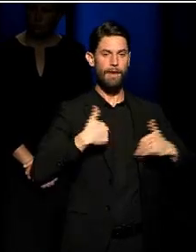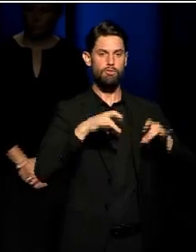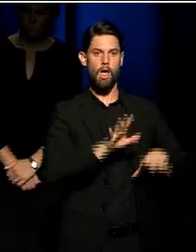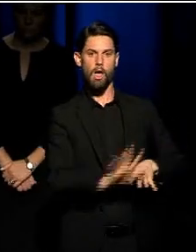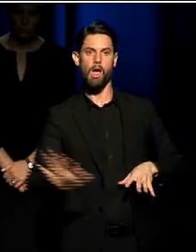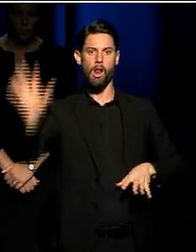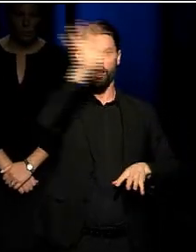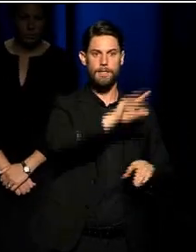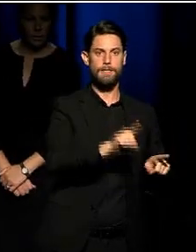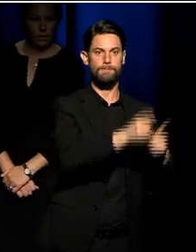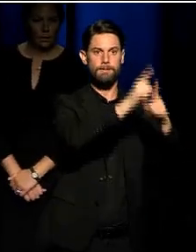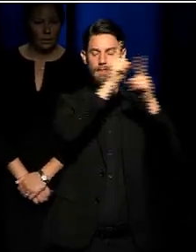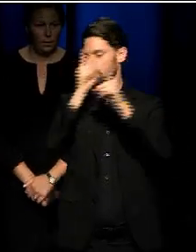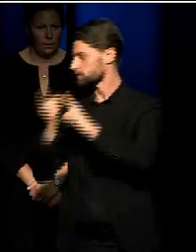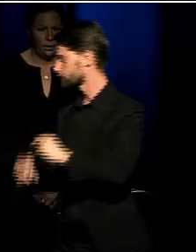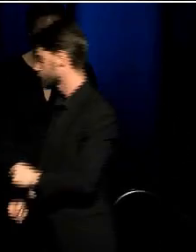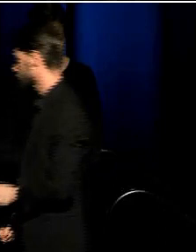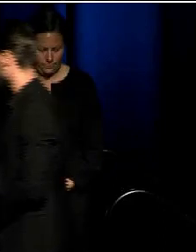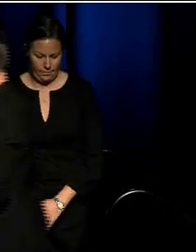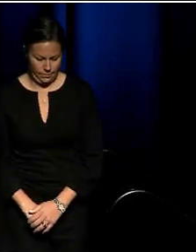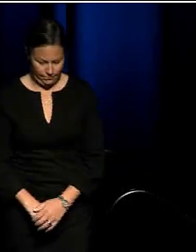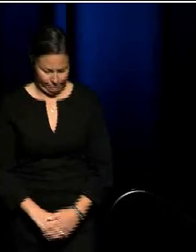Commission has already held a number of workshops to develop these domains of